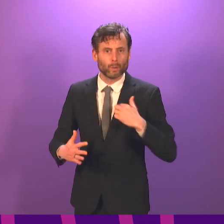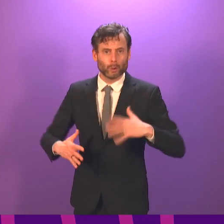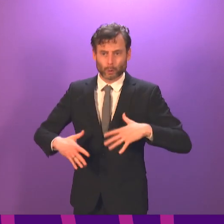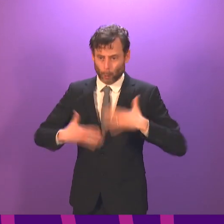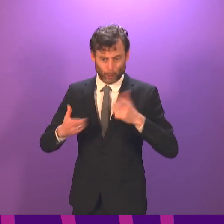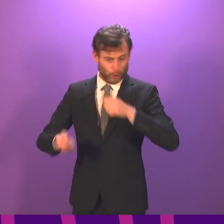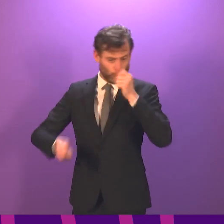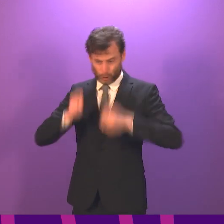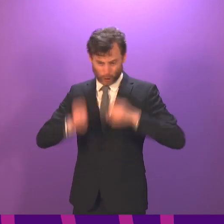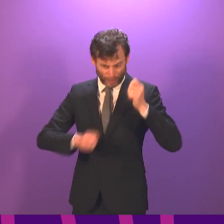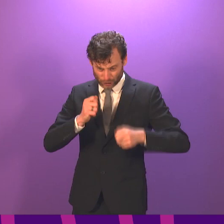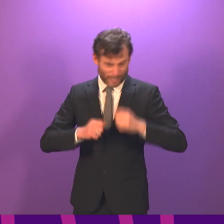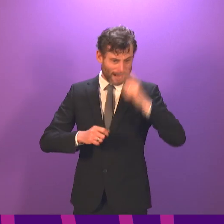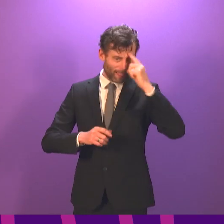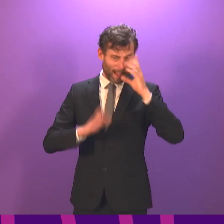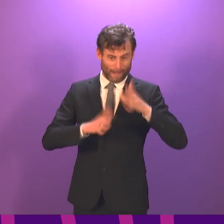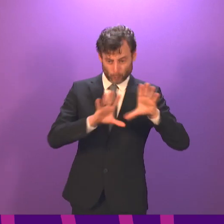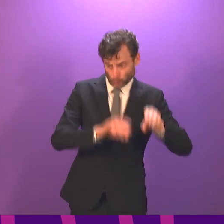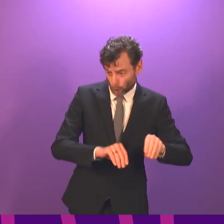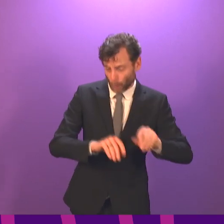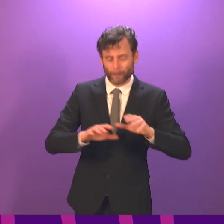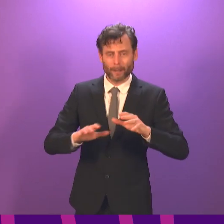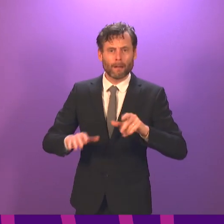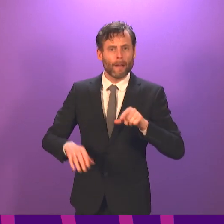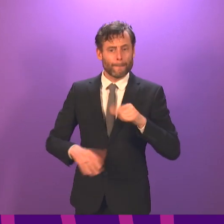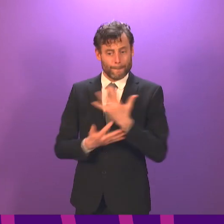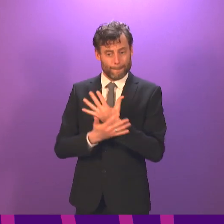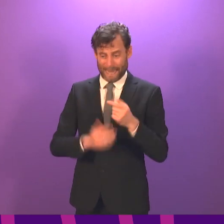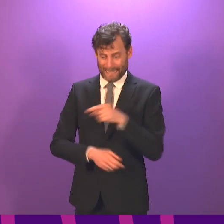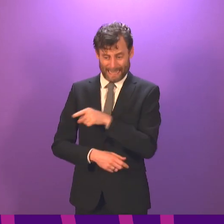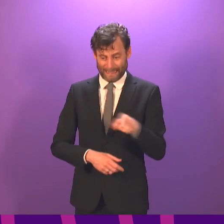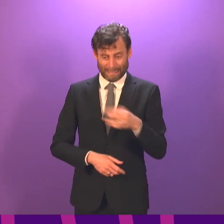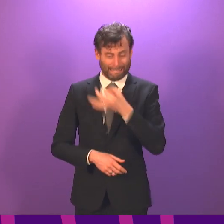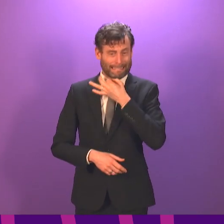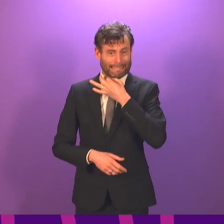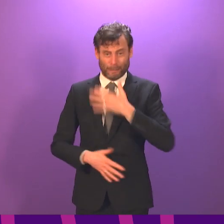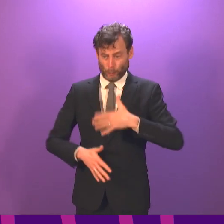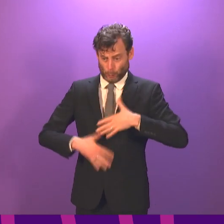I suspect, many around the world—have had to do similar things in relation to prisoners.